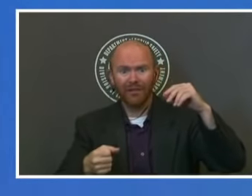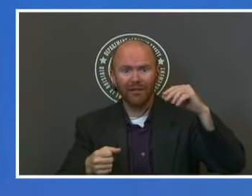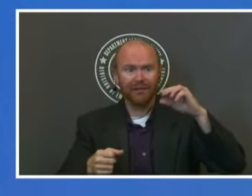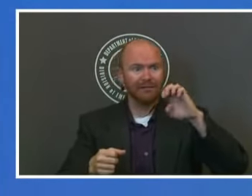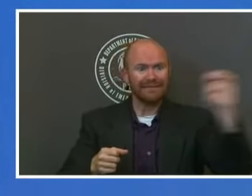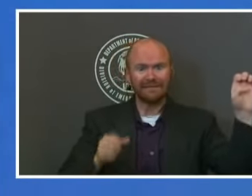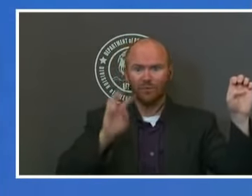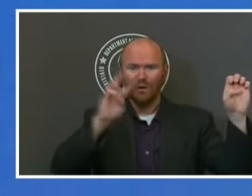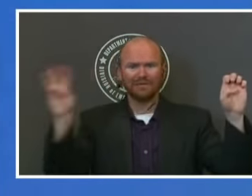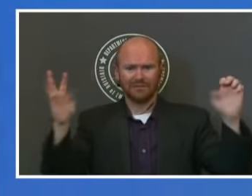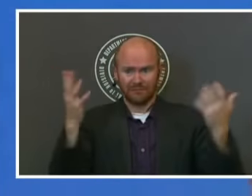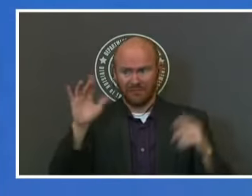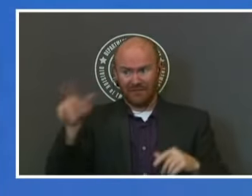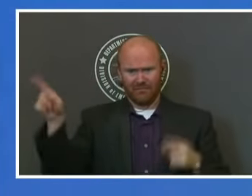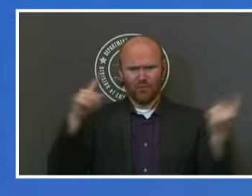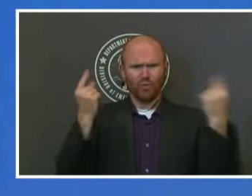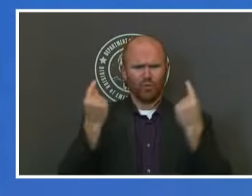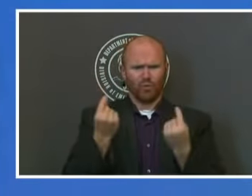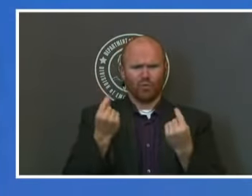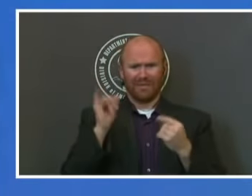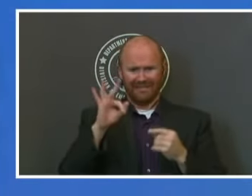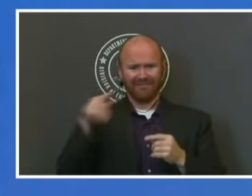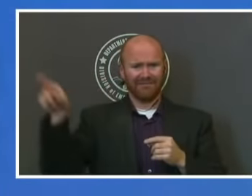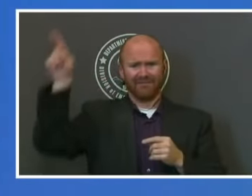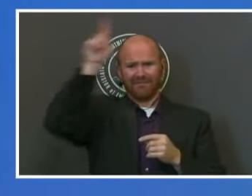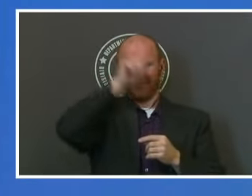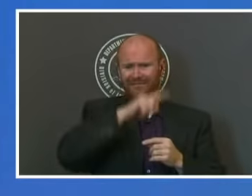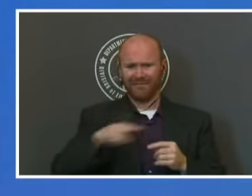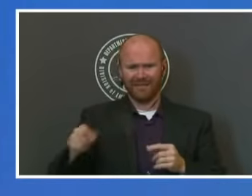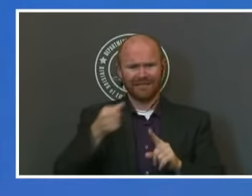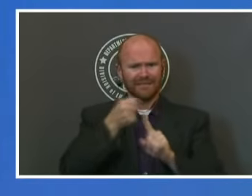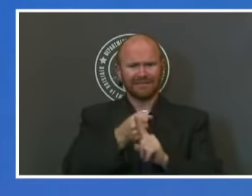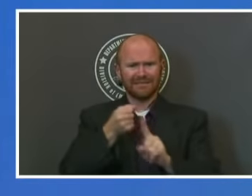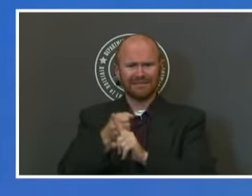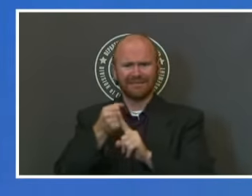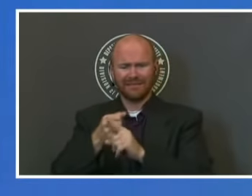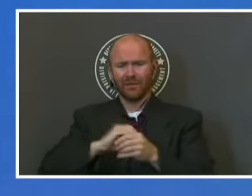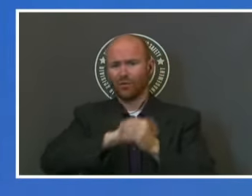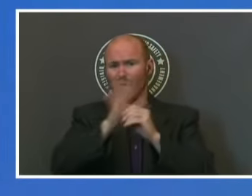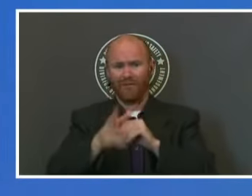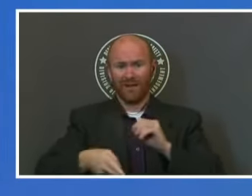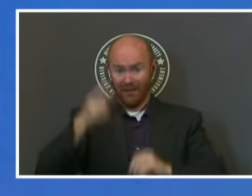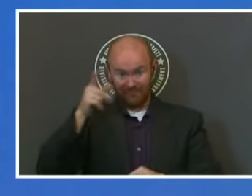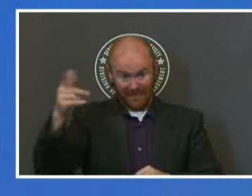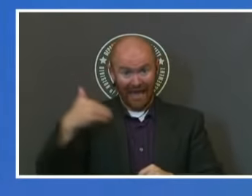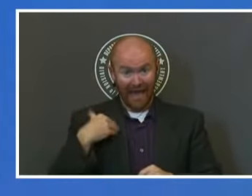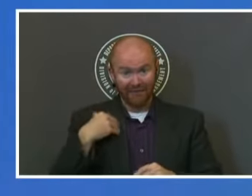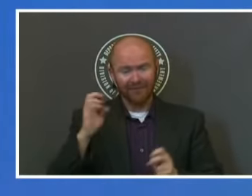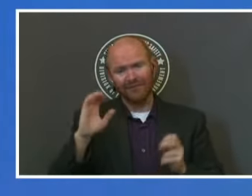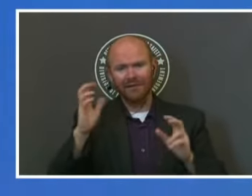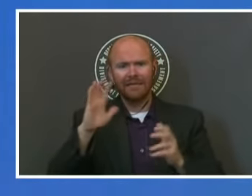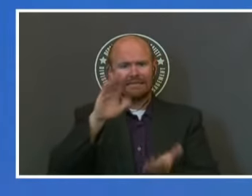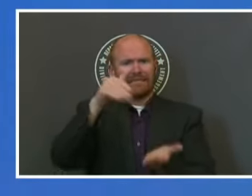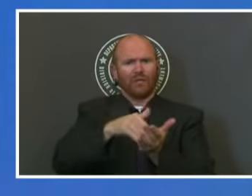prepared to open a hospital areas for those